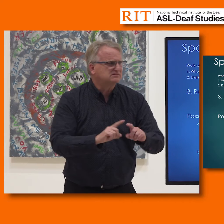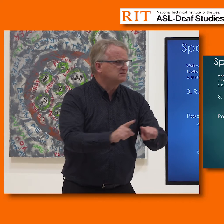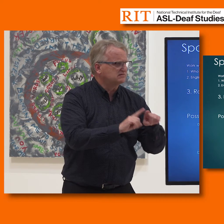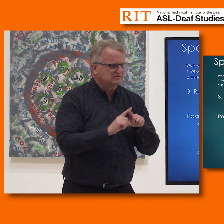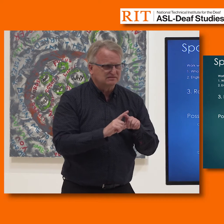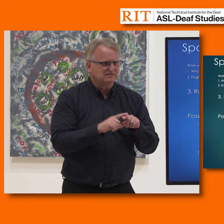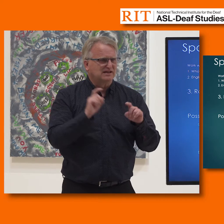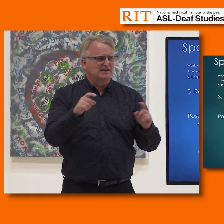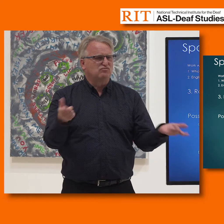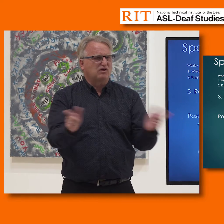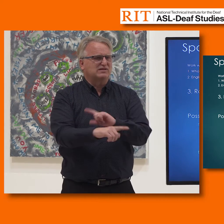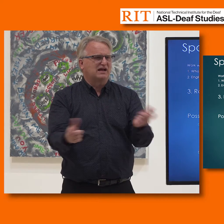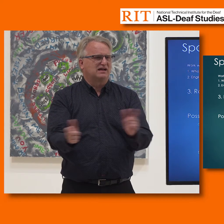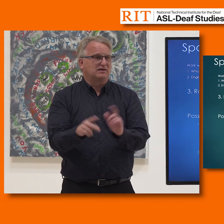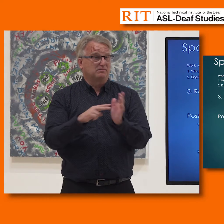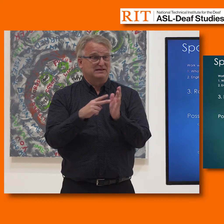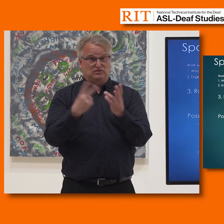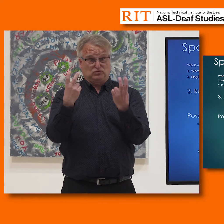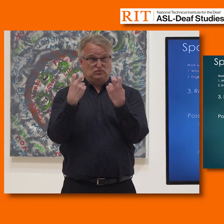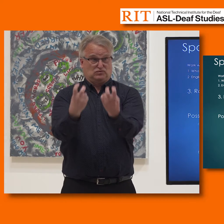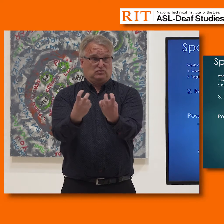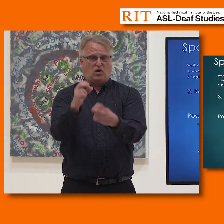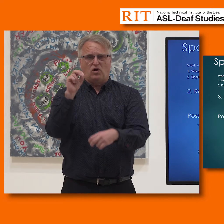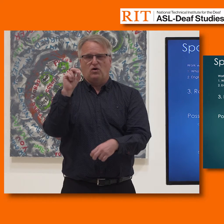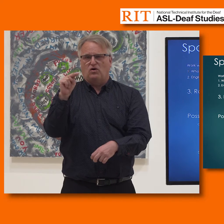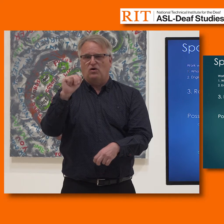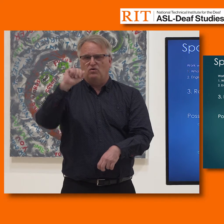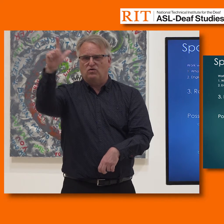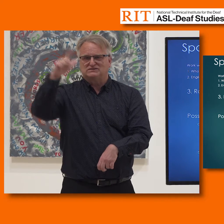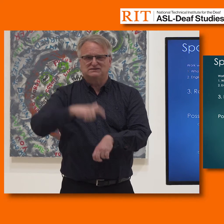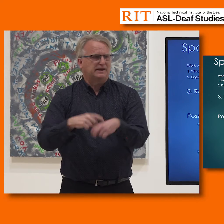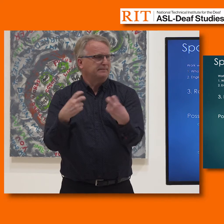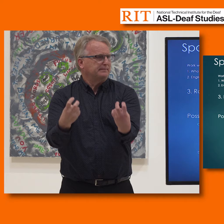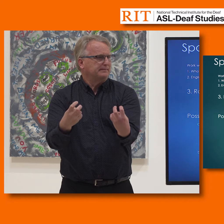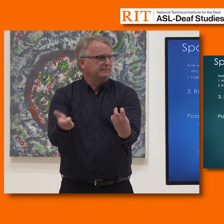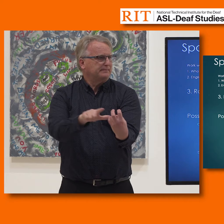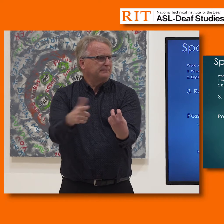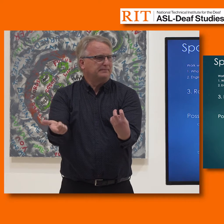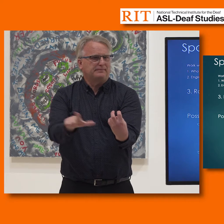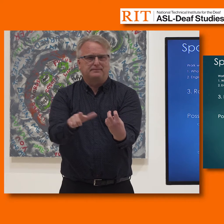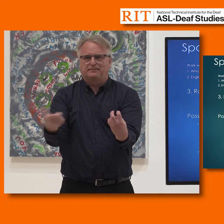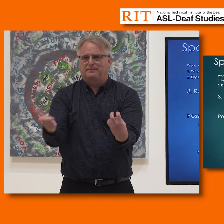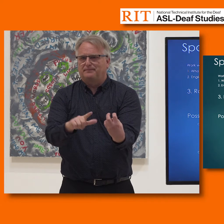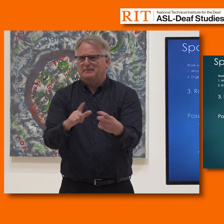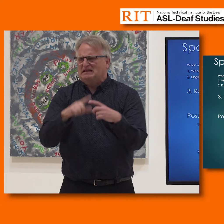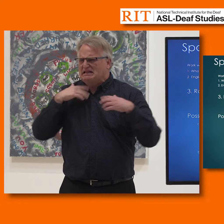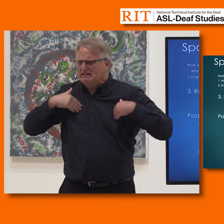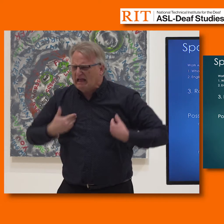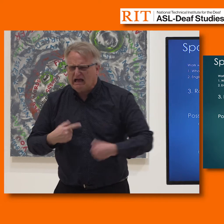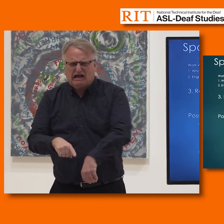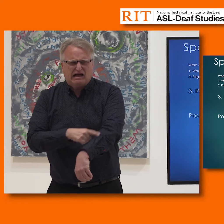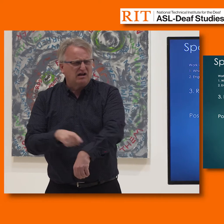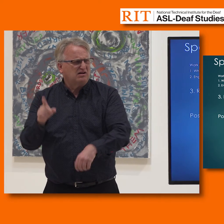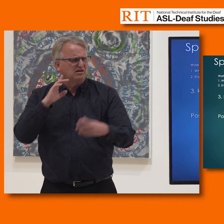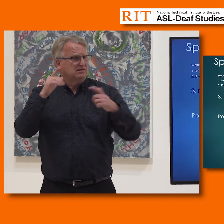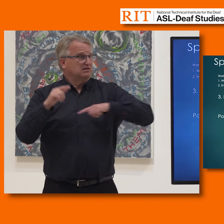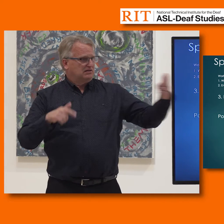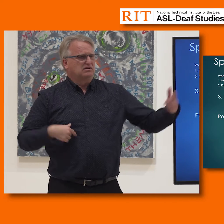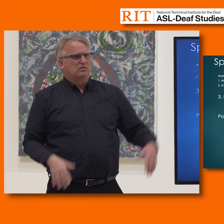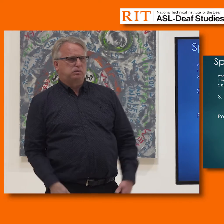So, again, this is context dependent, because a two-hour lecture may require the traditional 20-20 switch,